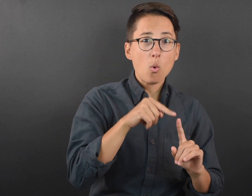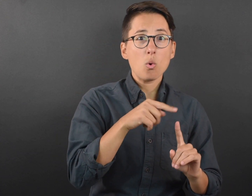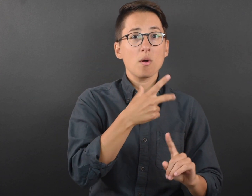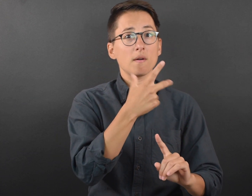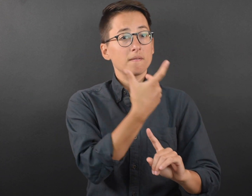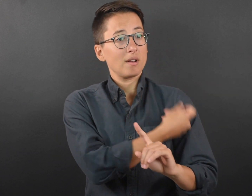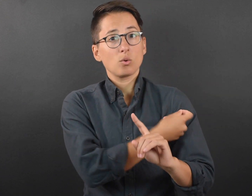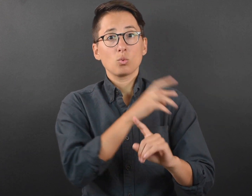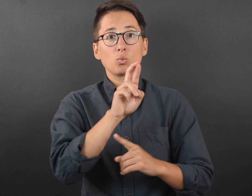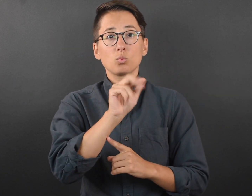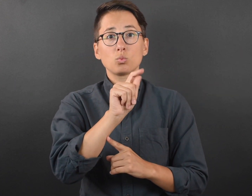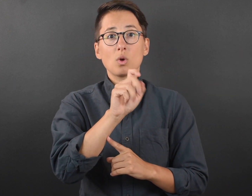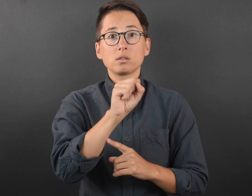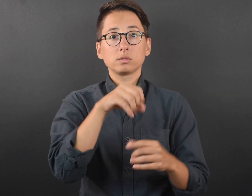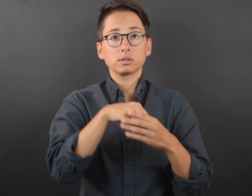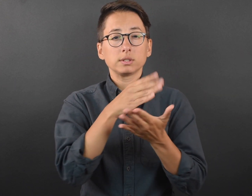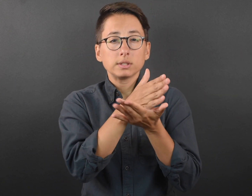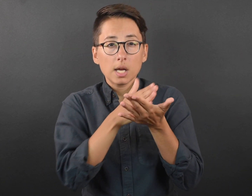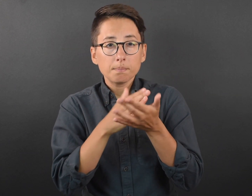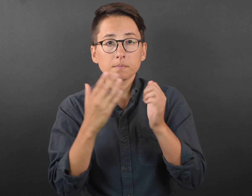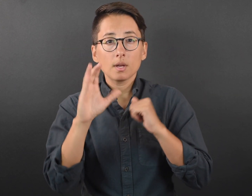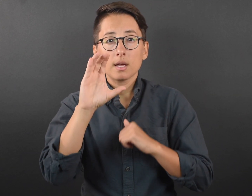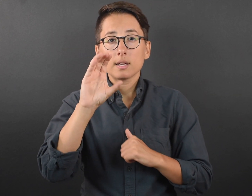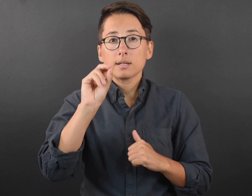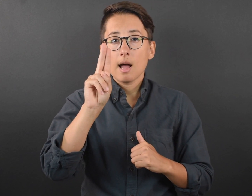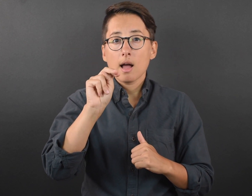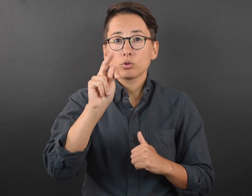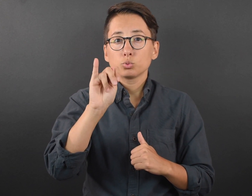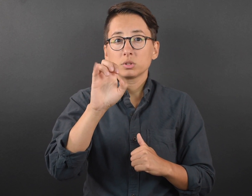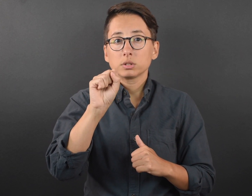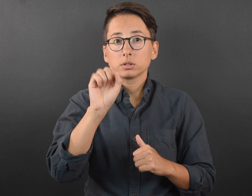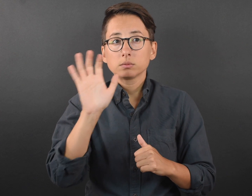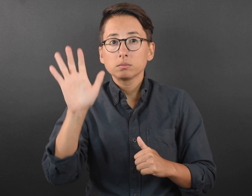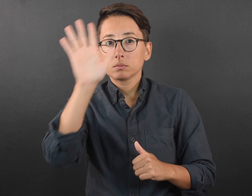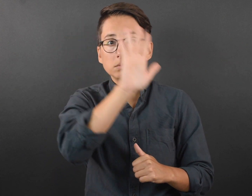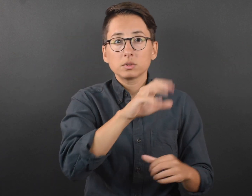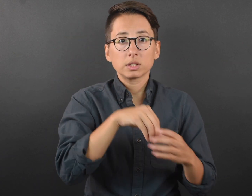Lower vaccination rates in some counties in greater Minnesota make this risk